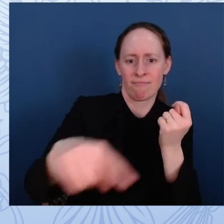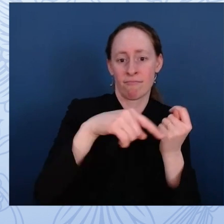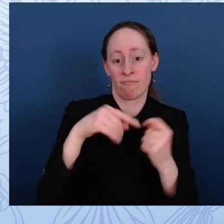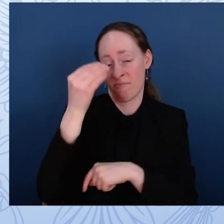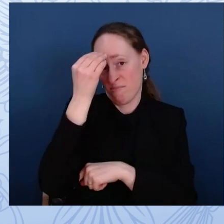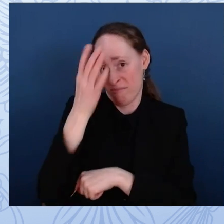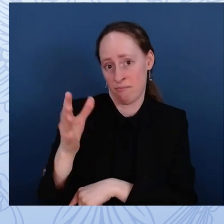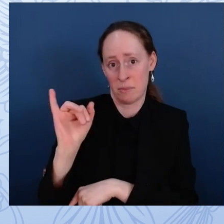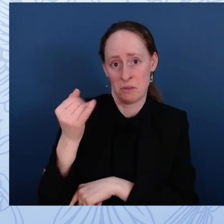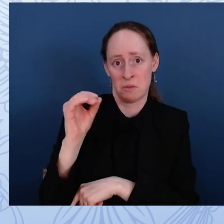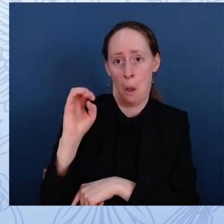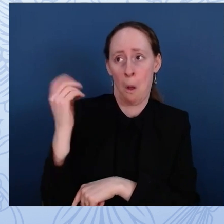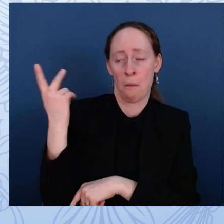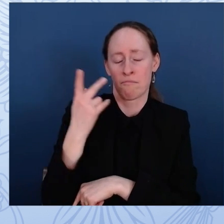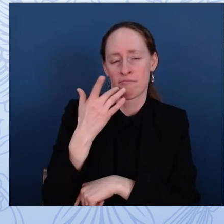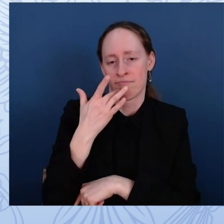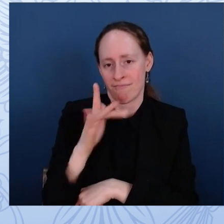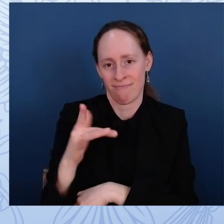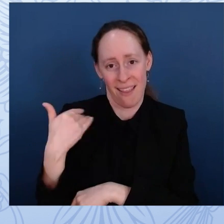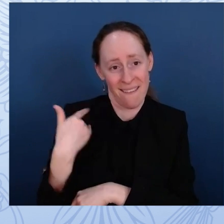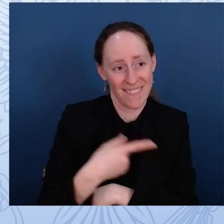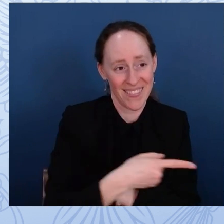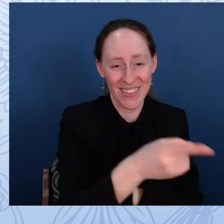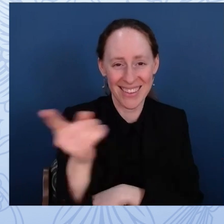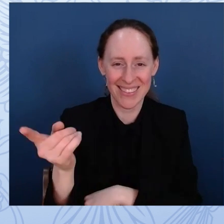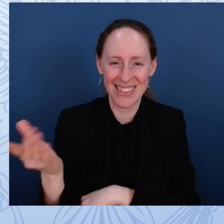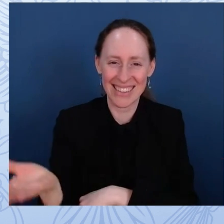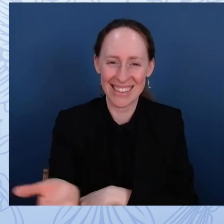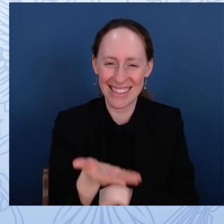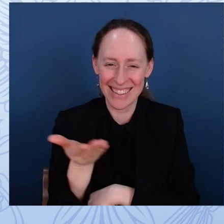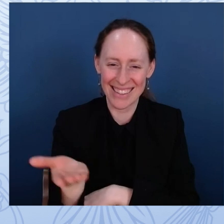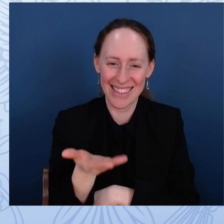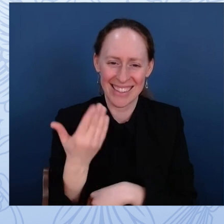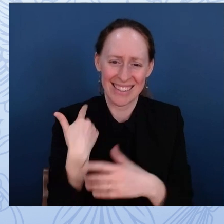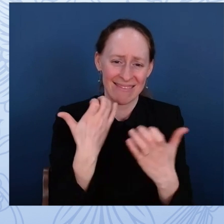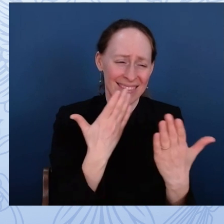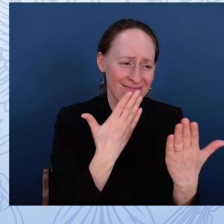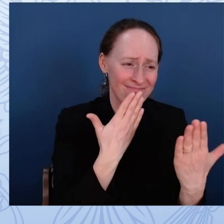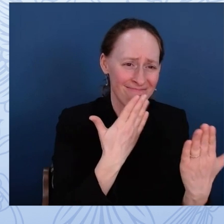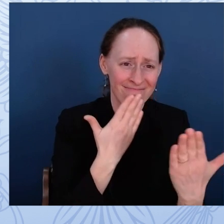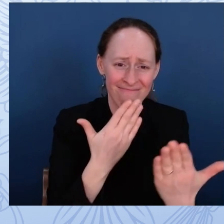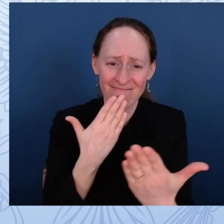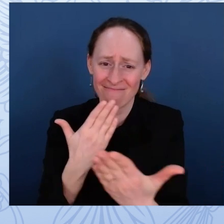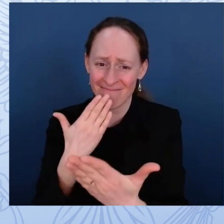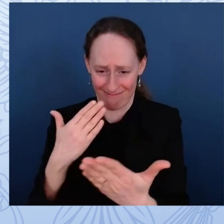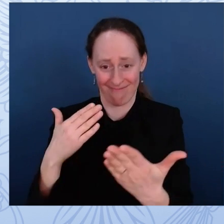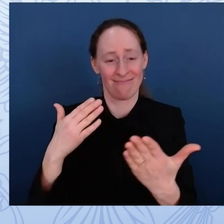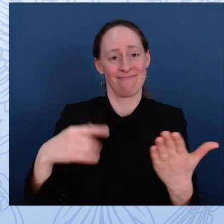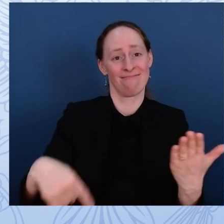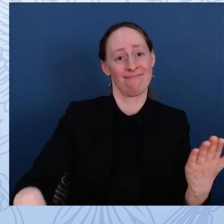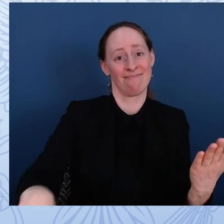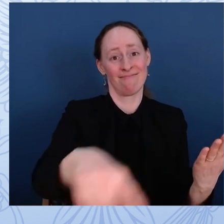Thank you to all those who make this house a home and have come together to make tomorrow night